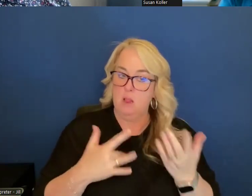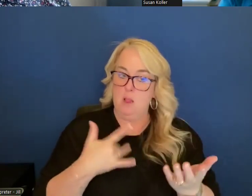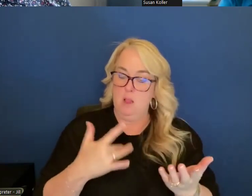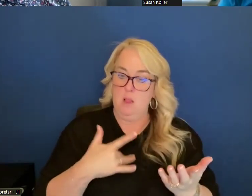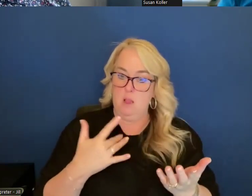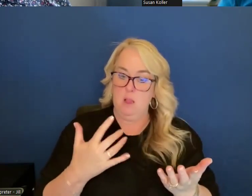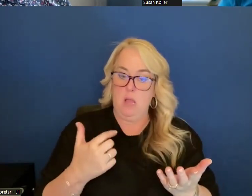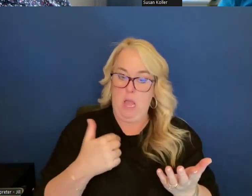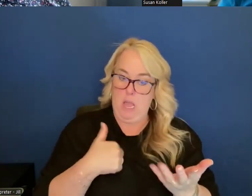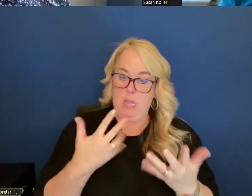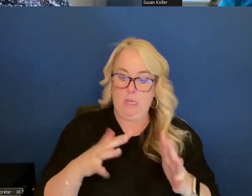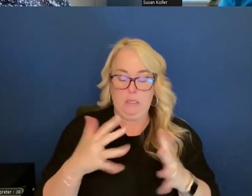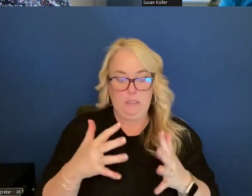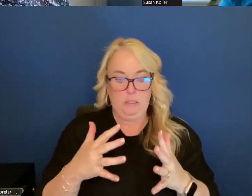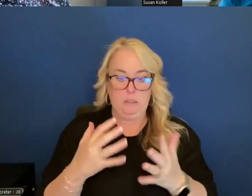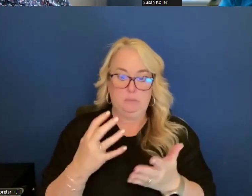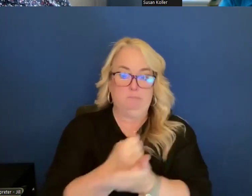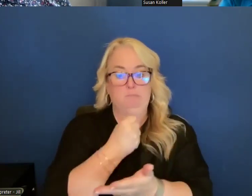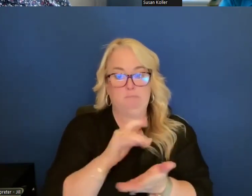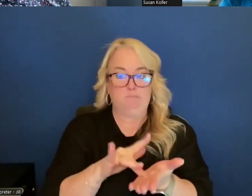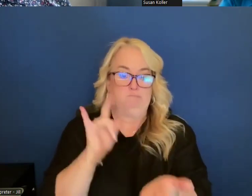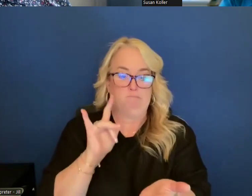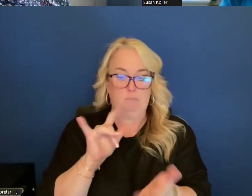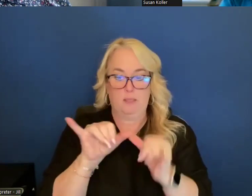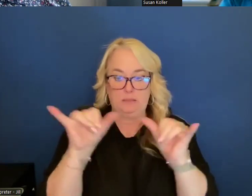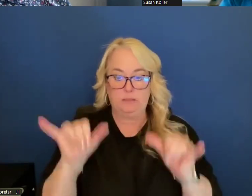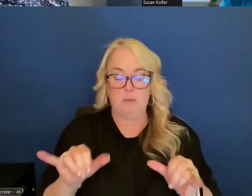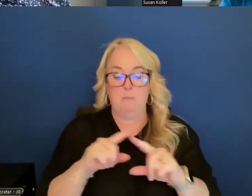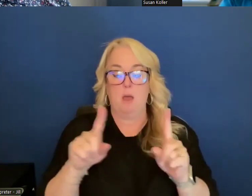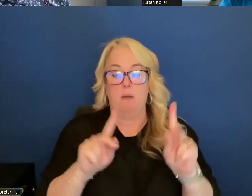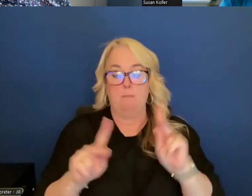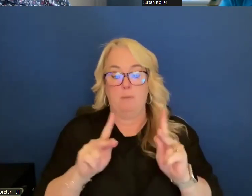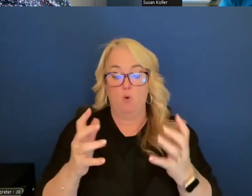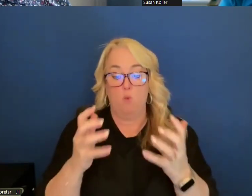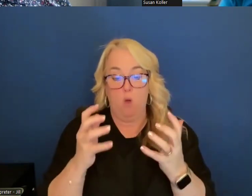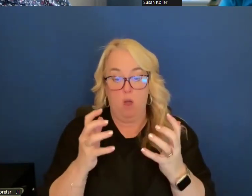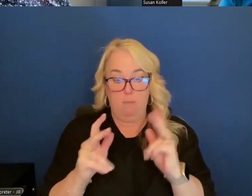system. People want people in facilities to get out. So